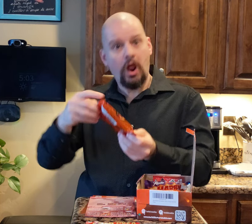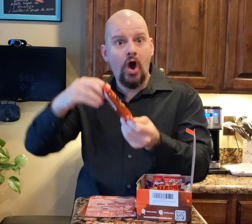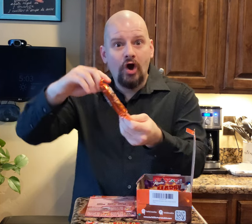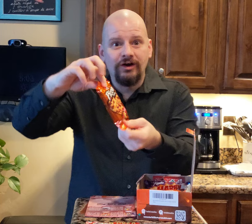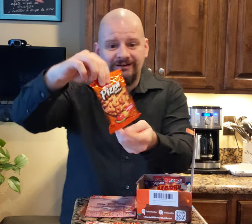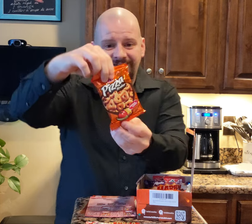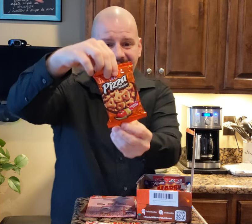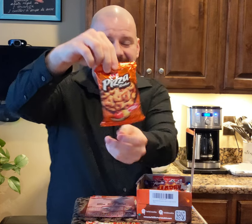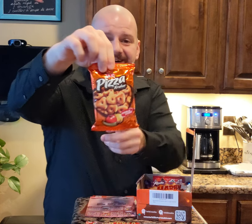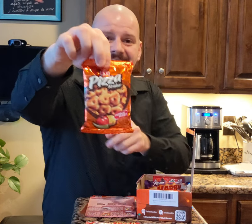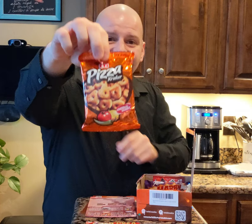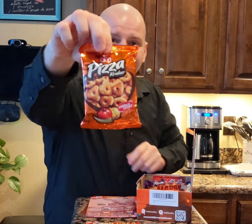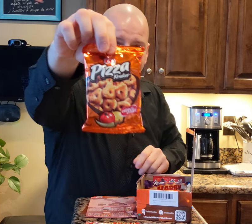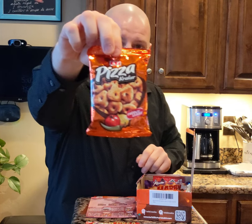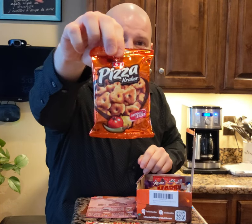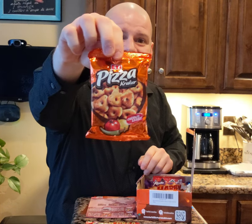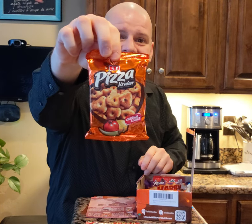Look!